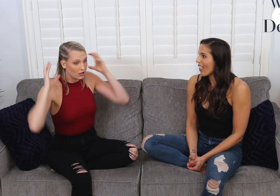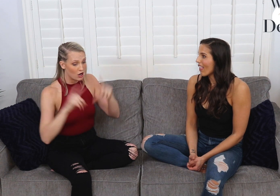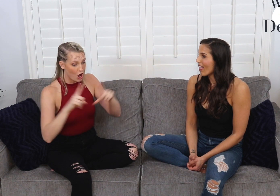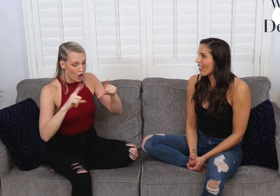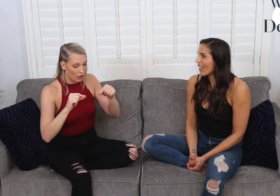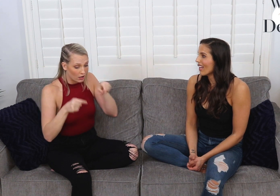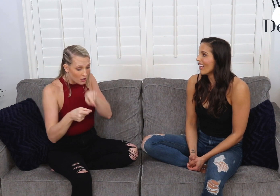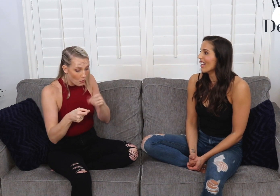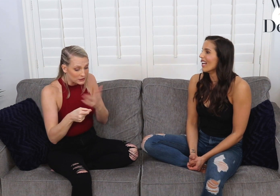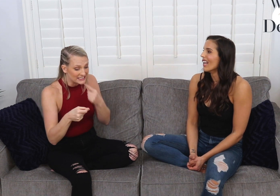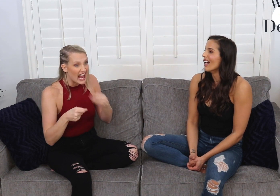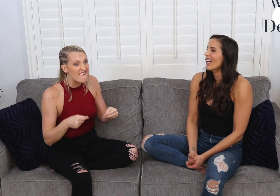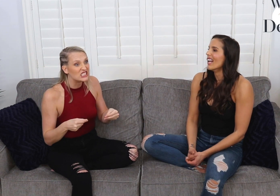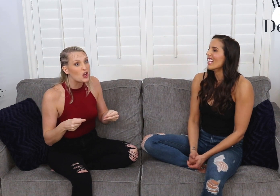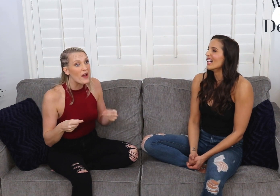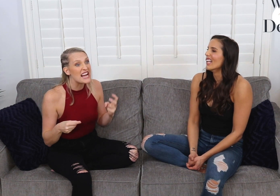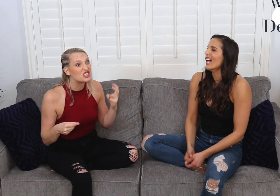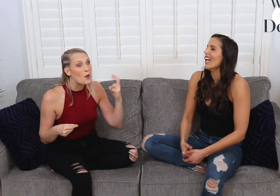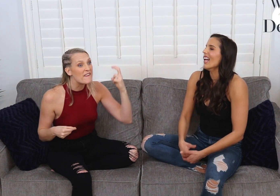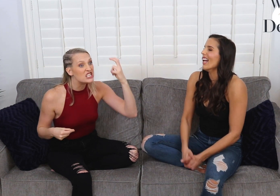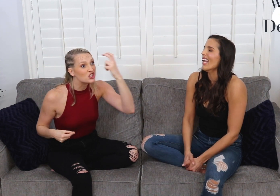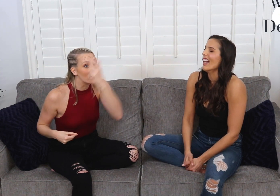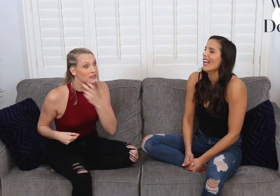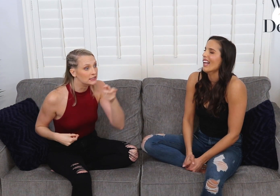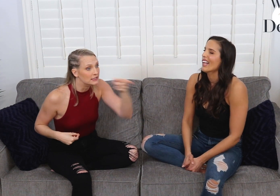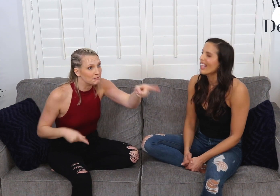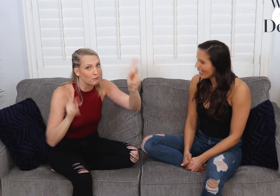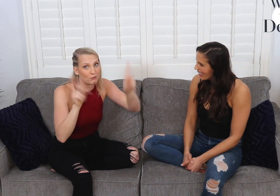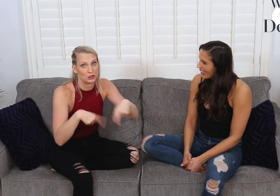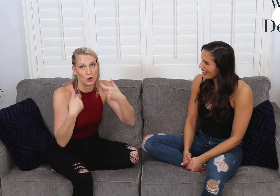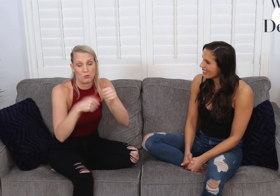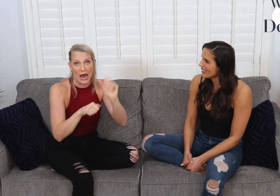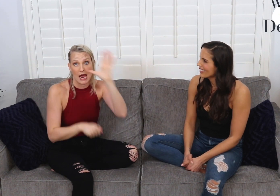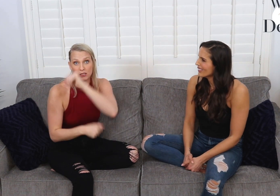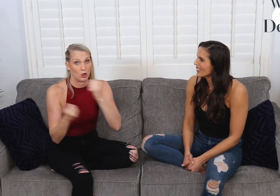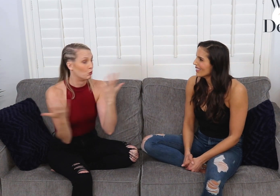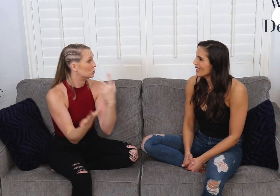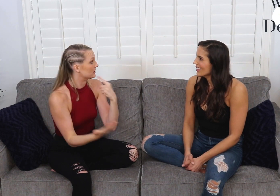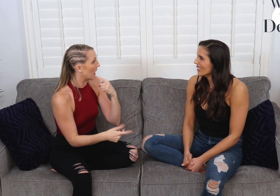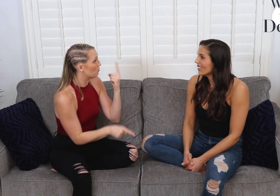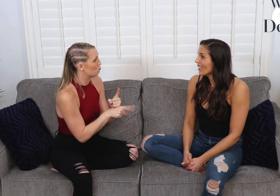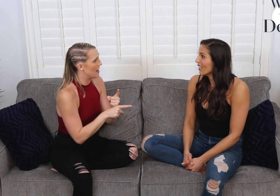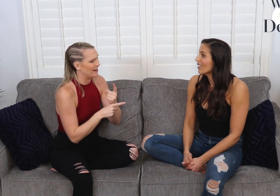the other person reads a sentence and the person with the headphones tries to read that person's lips.